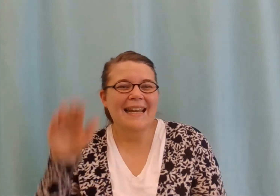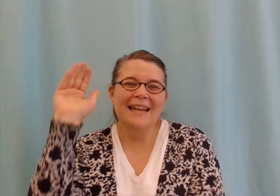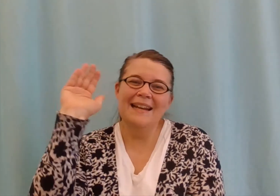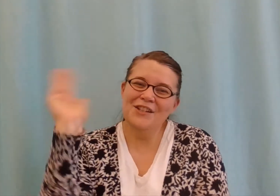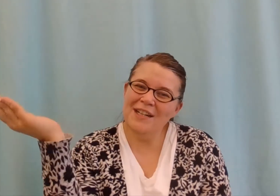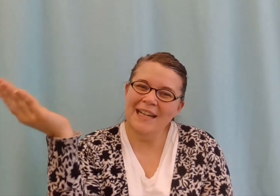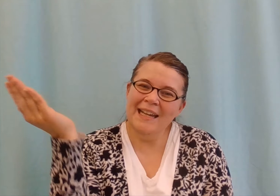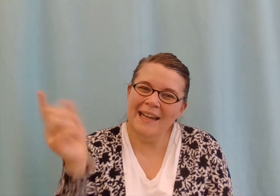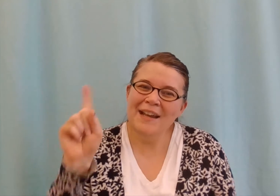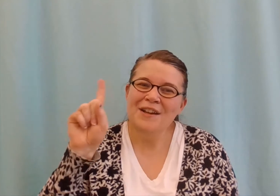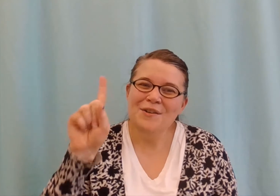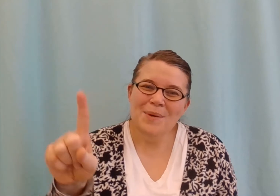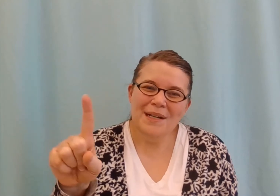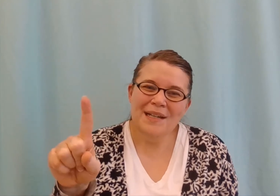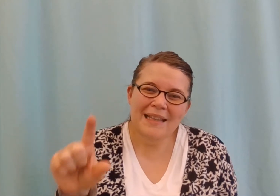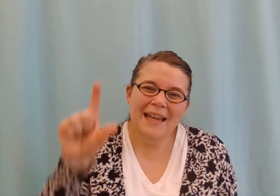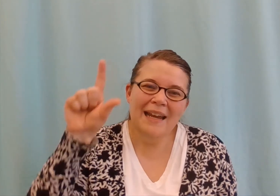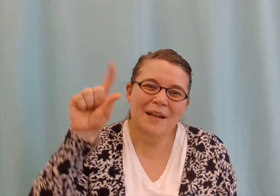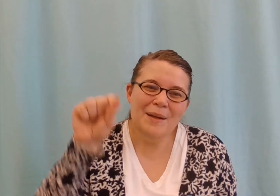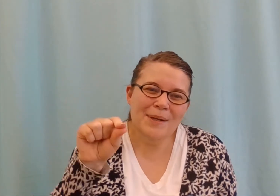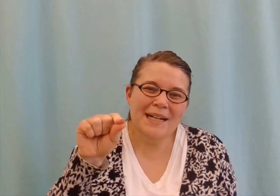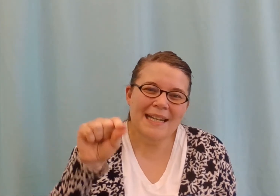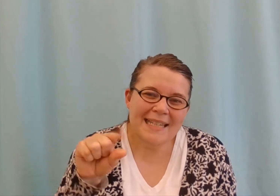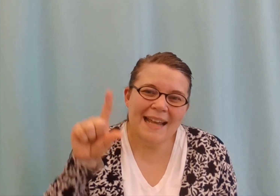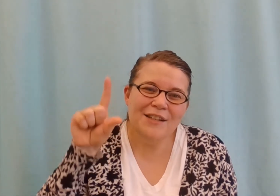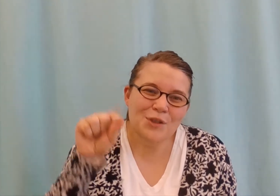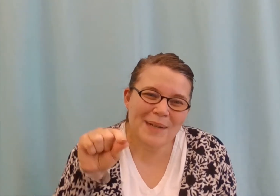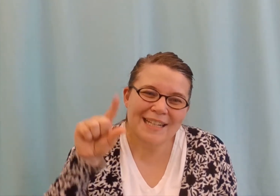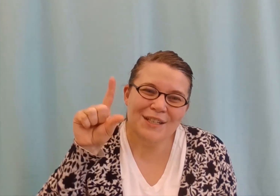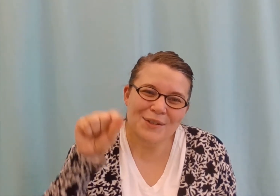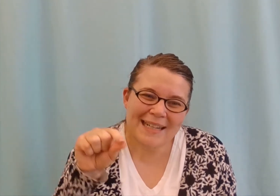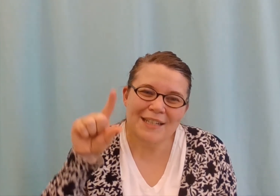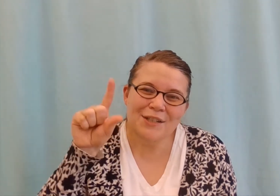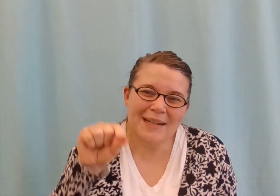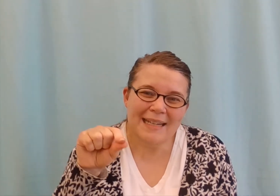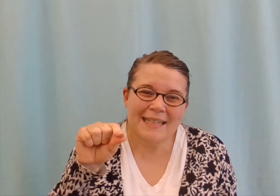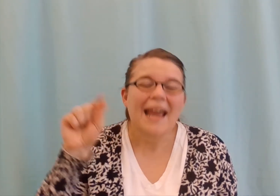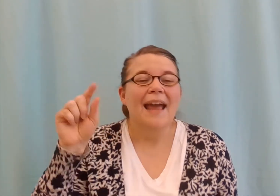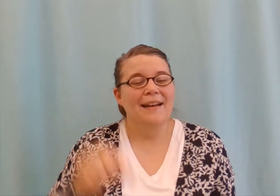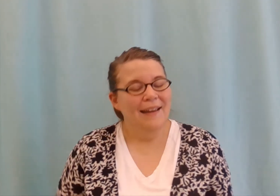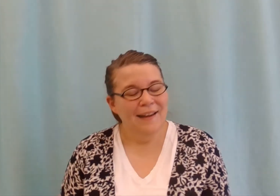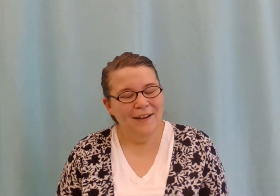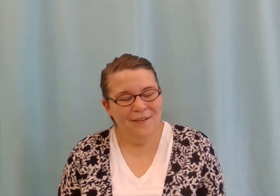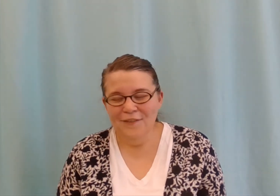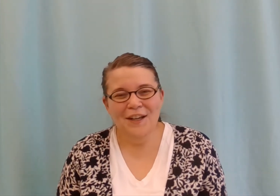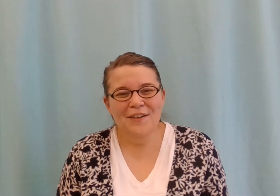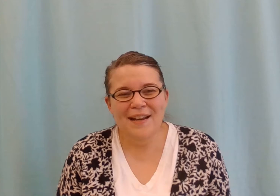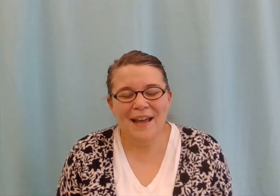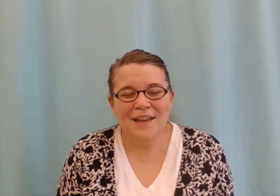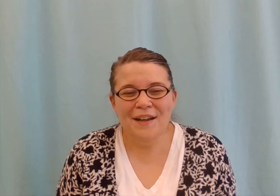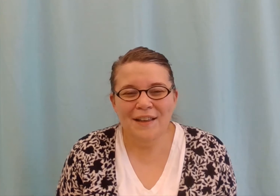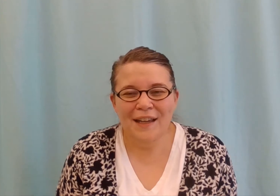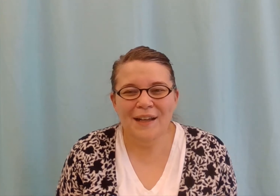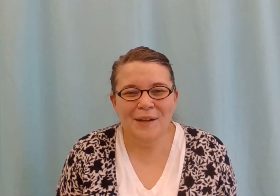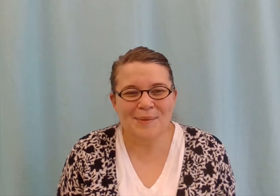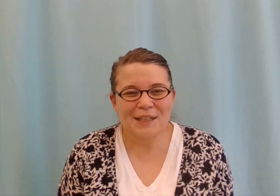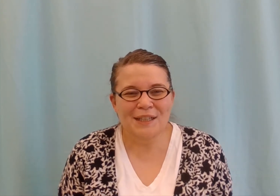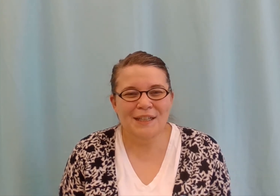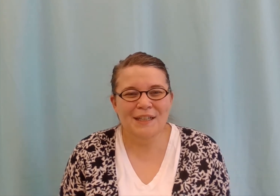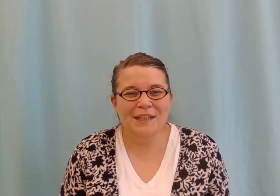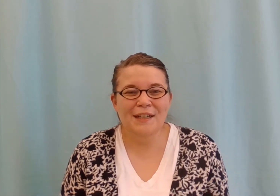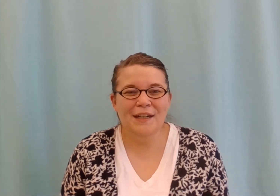in a tree. One little bird, he said "tweet, tweet, tweet." And in flew another little bird.